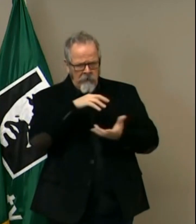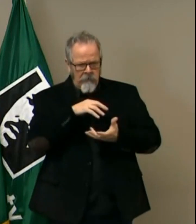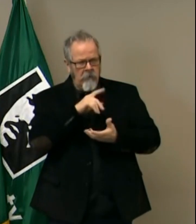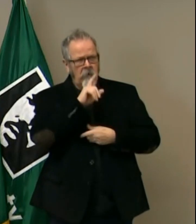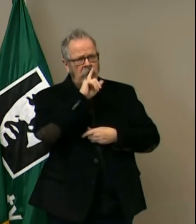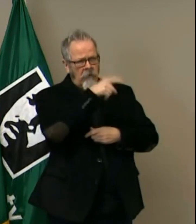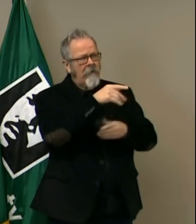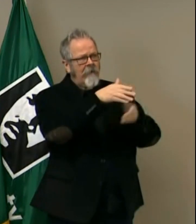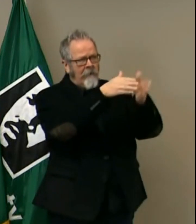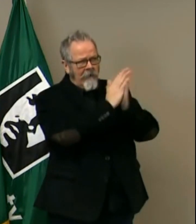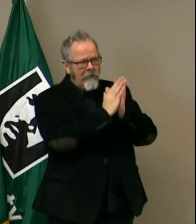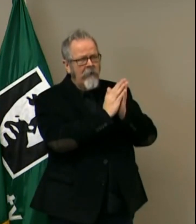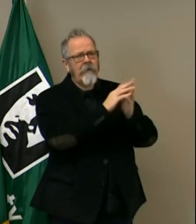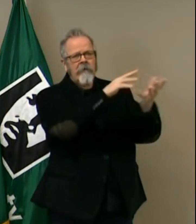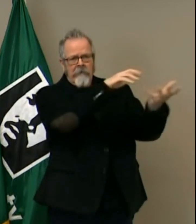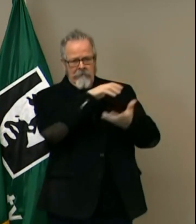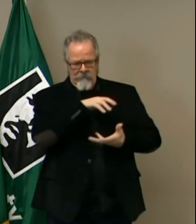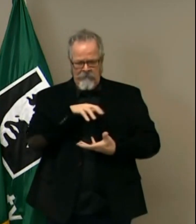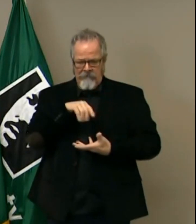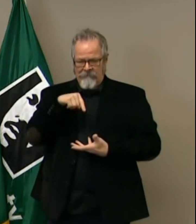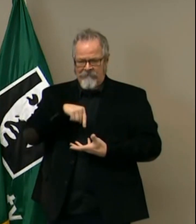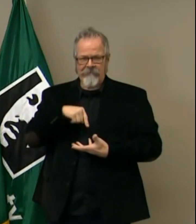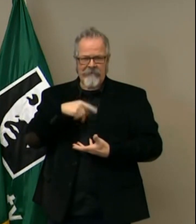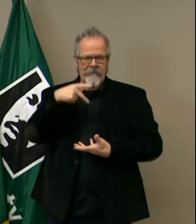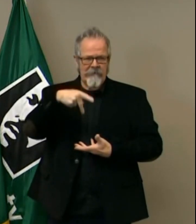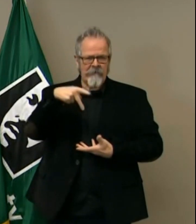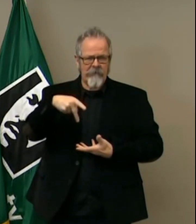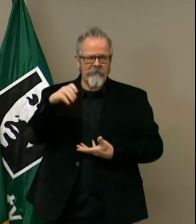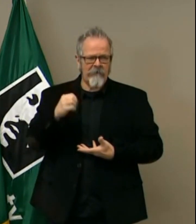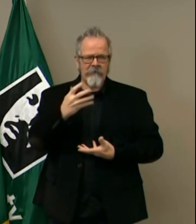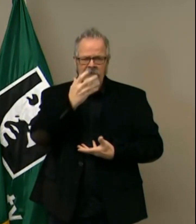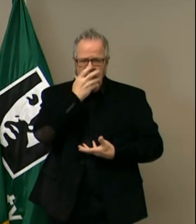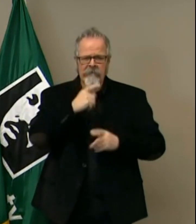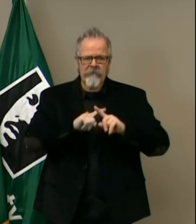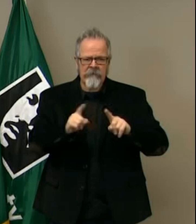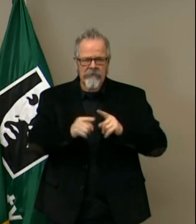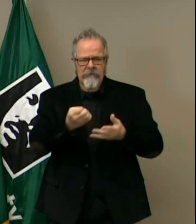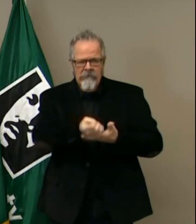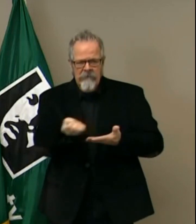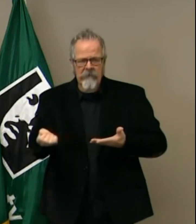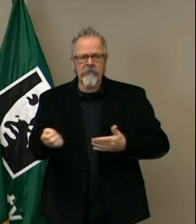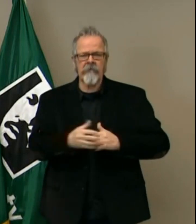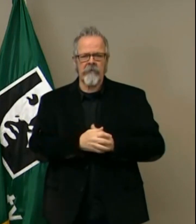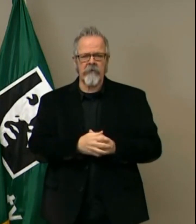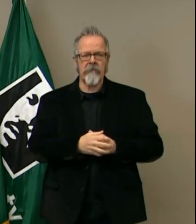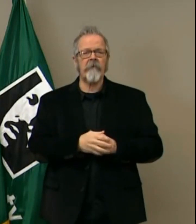system essentially had an allocation as a certain percentage to it to each state